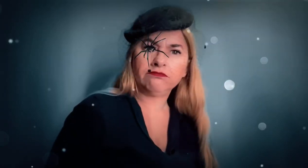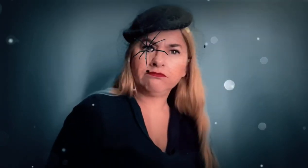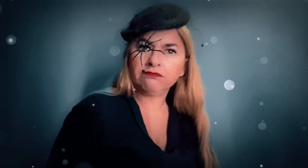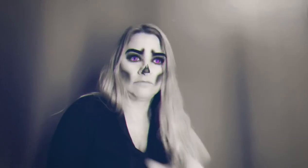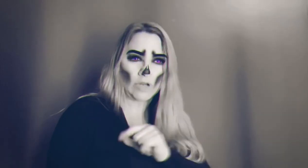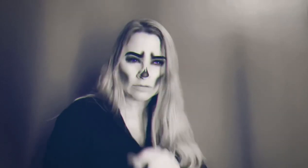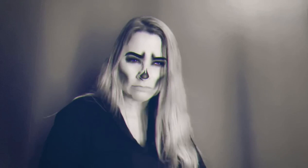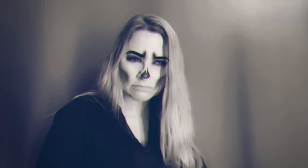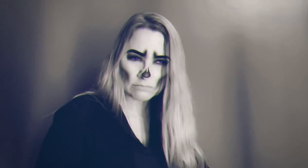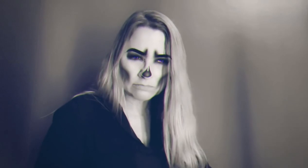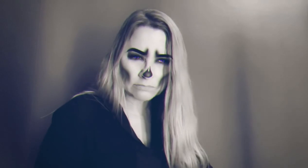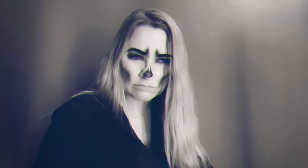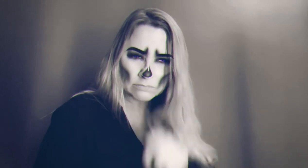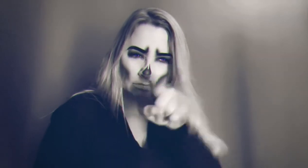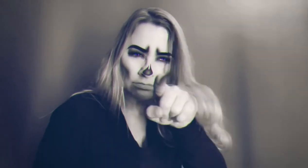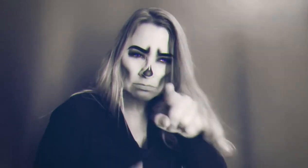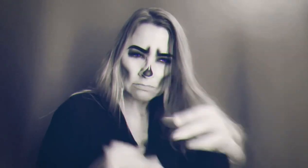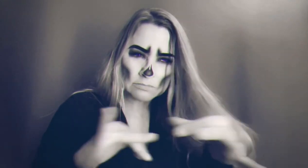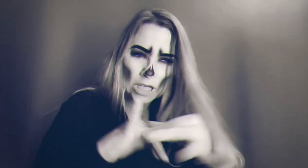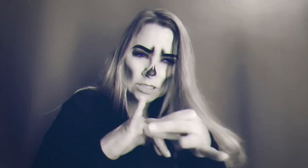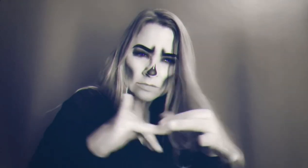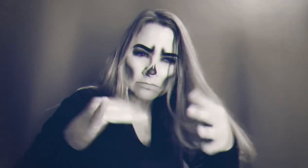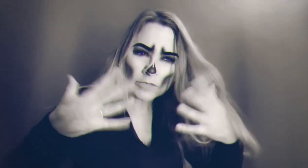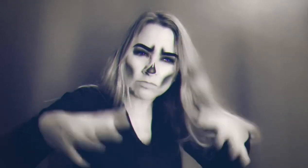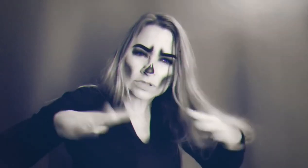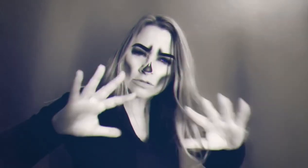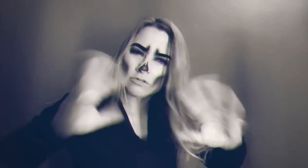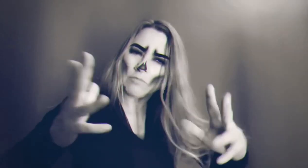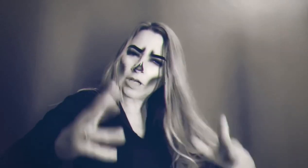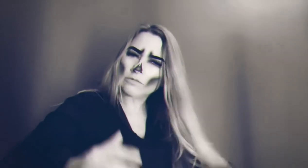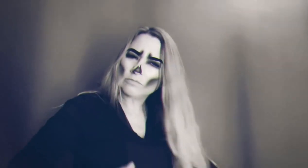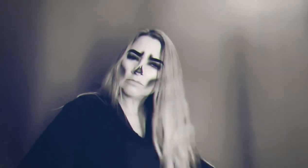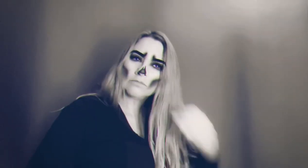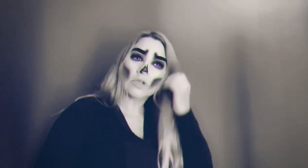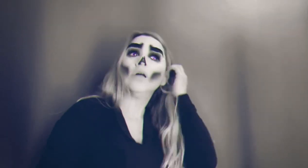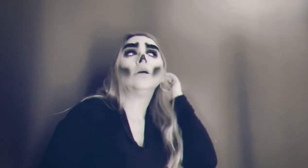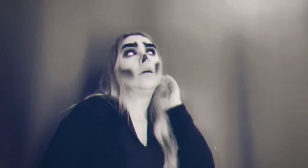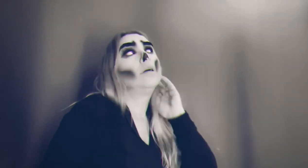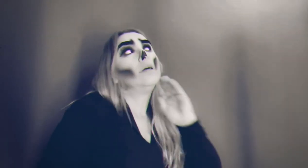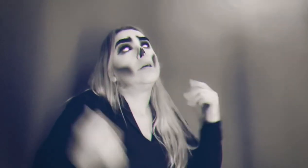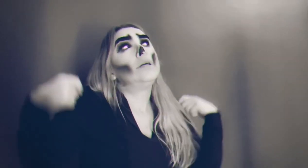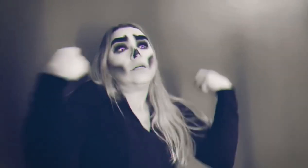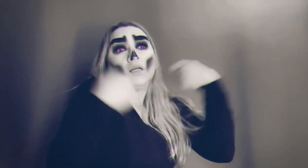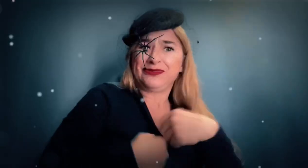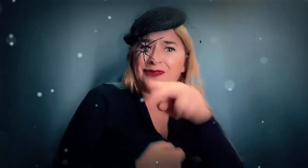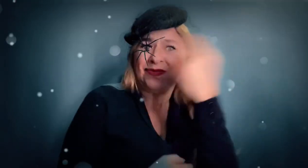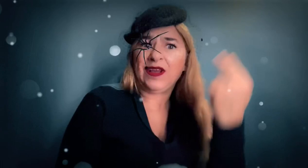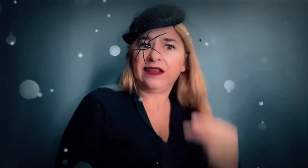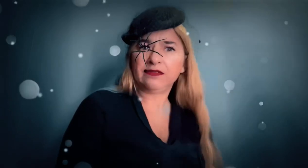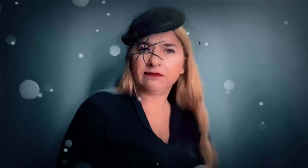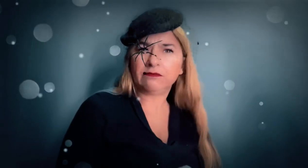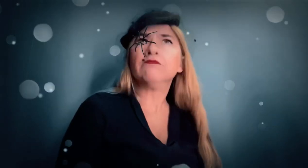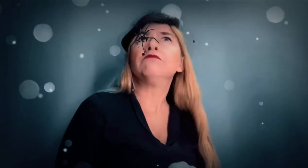" How is your husband dressed? "Asks the policeman. " He's wearing it. a black jacket "